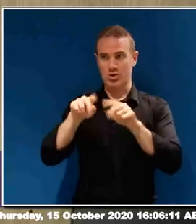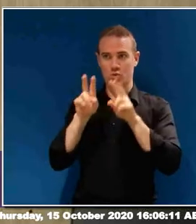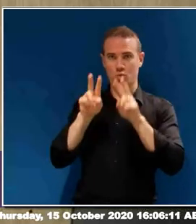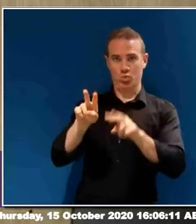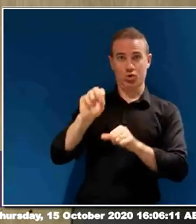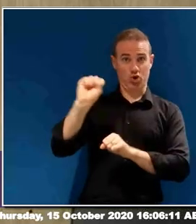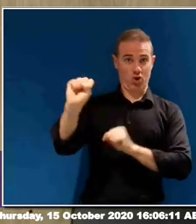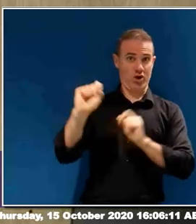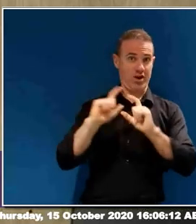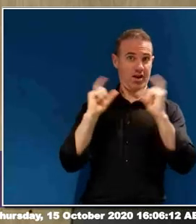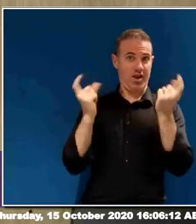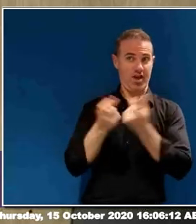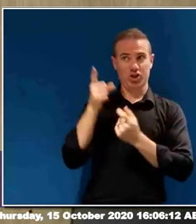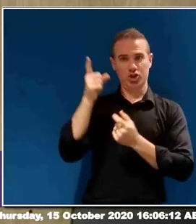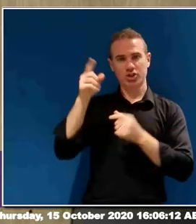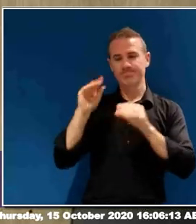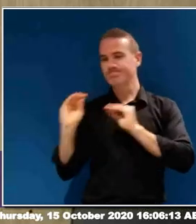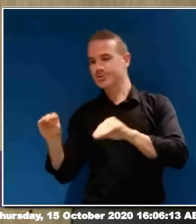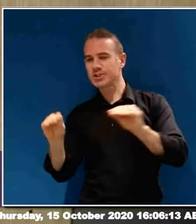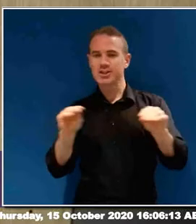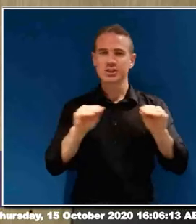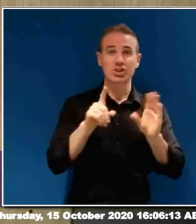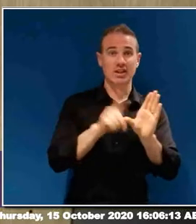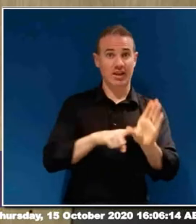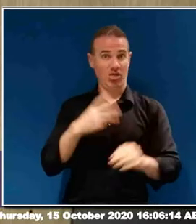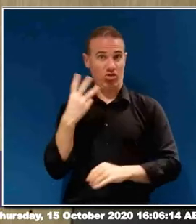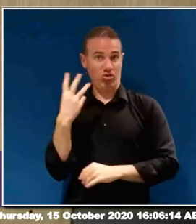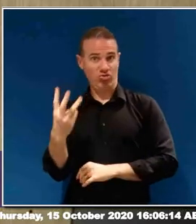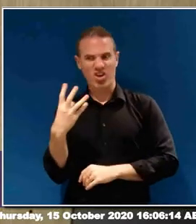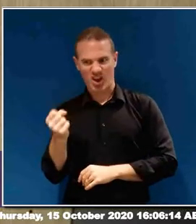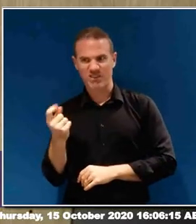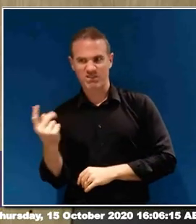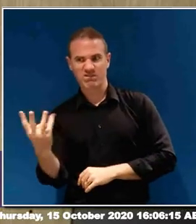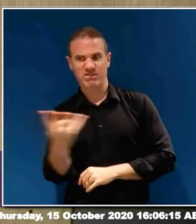And Mrs K was the most on-fire teacher.